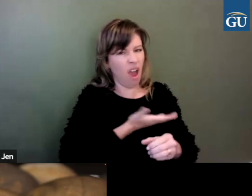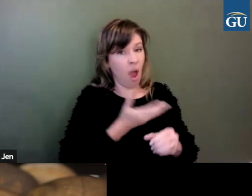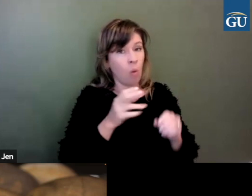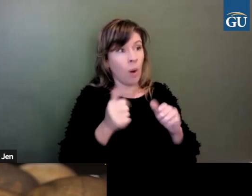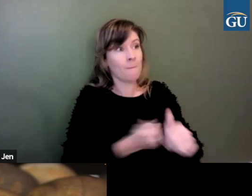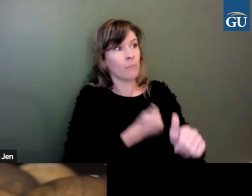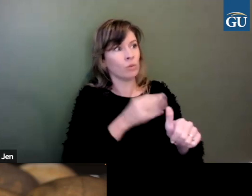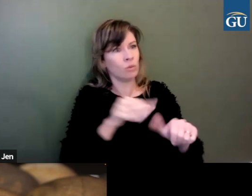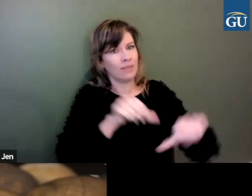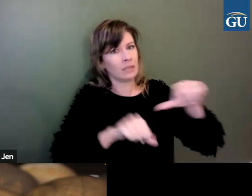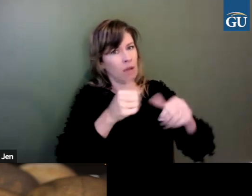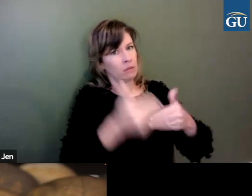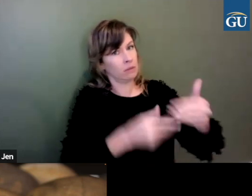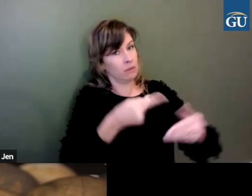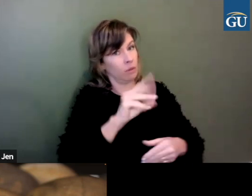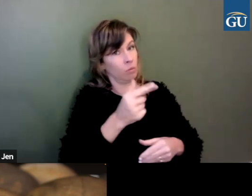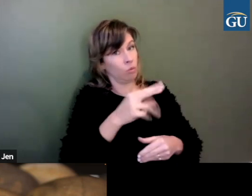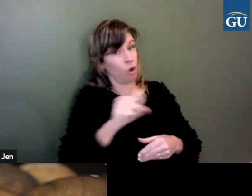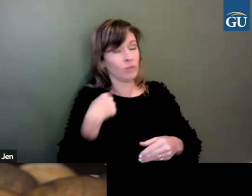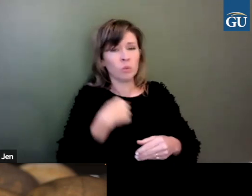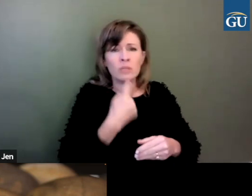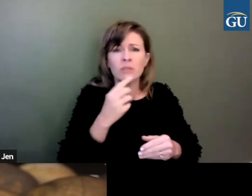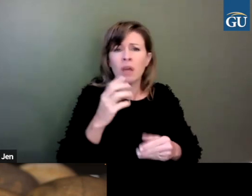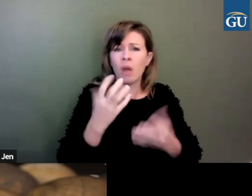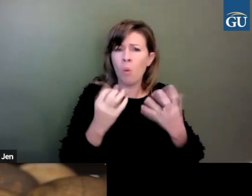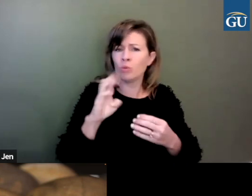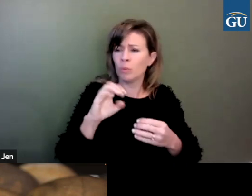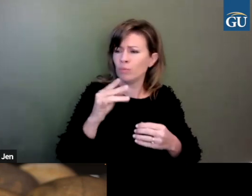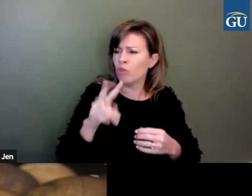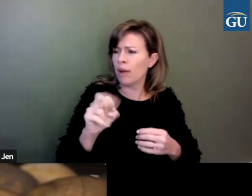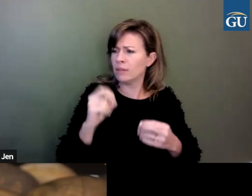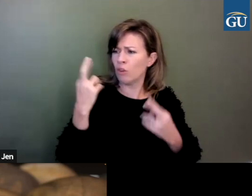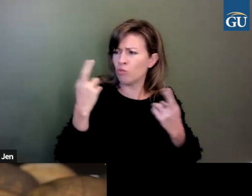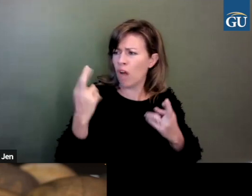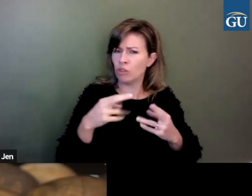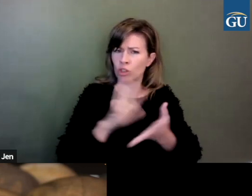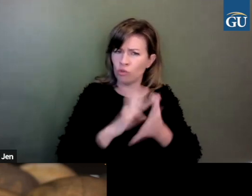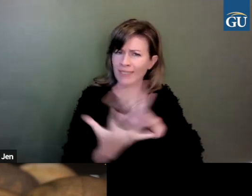much as we say we want to be transformative, objective and rational, we always have a way in which these inequalities